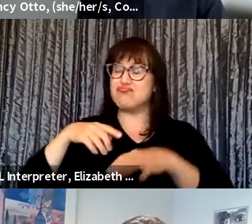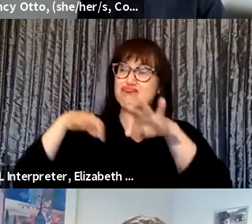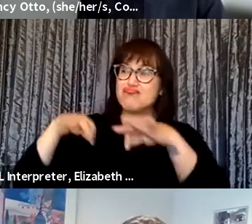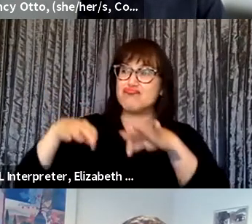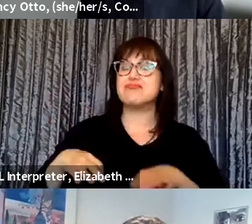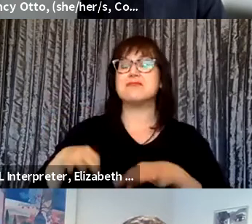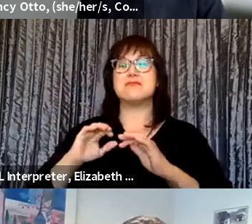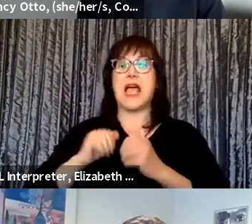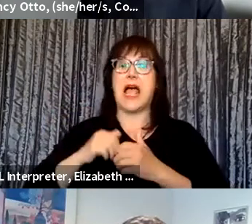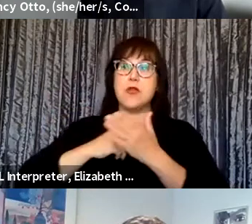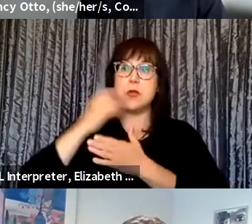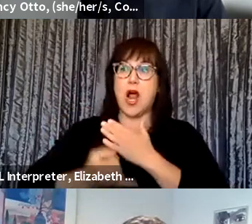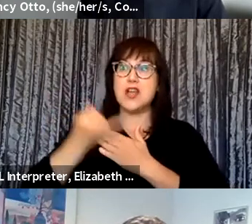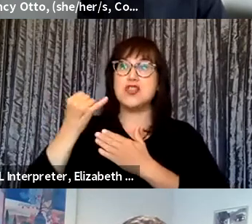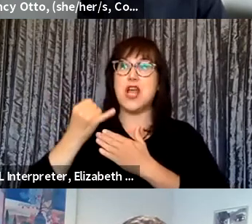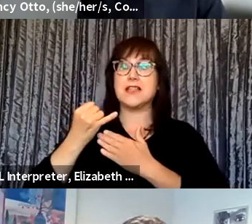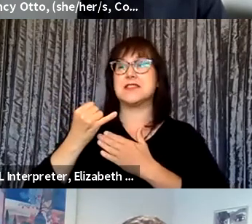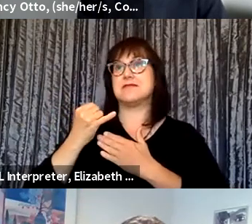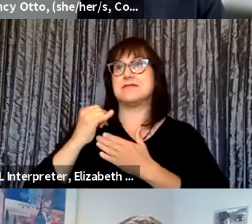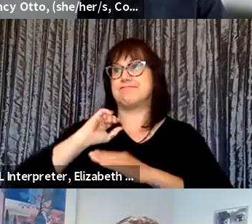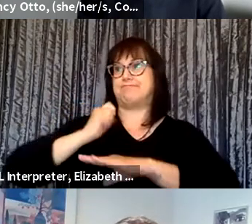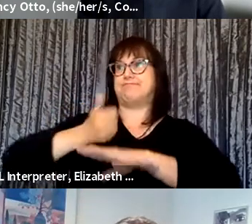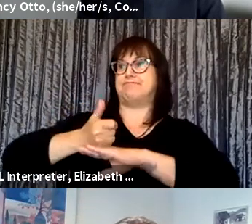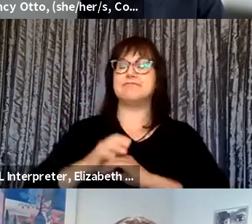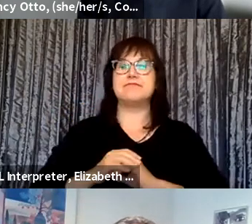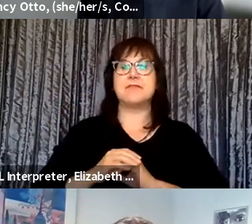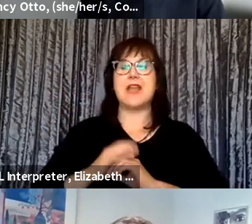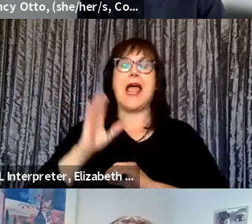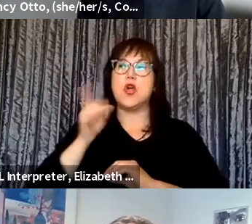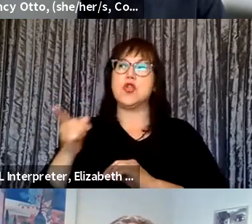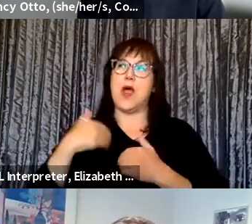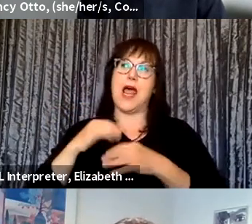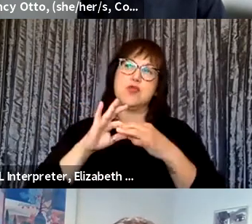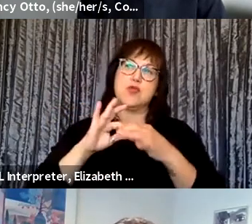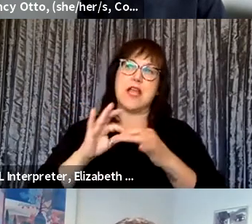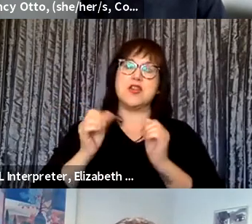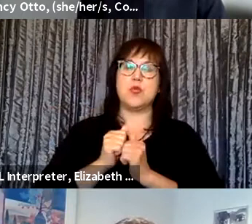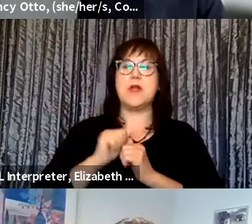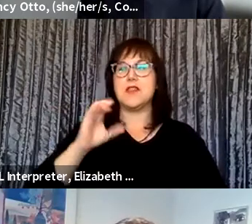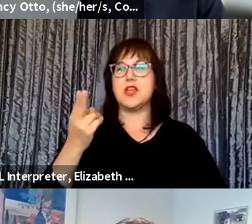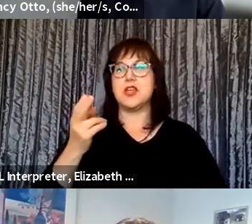how the project came about, and I know you had a relationship with Chas prior, how, how did,